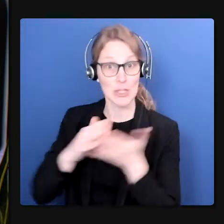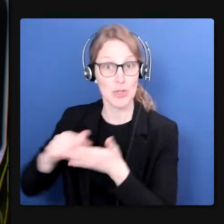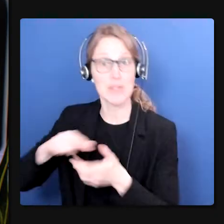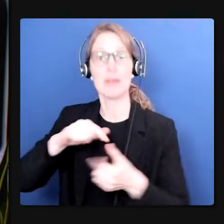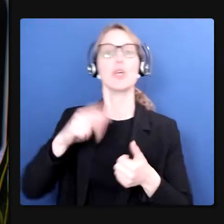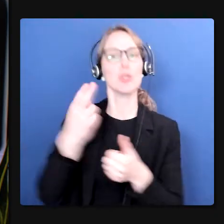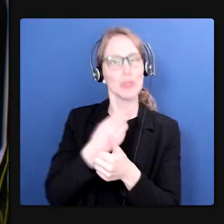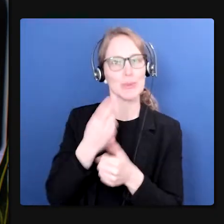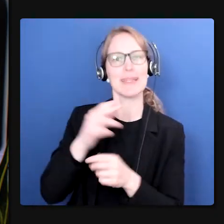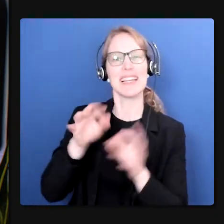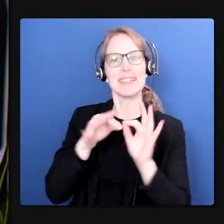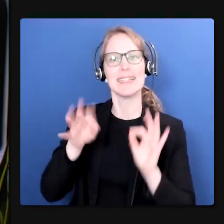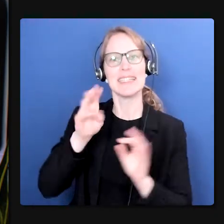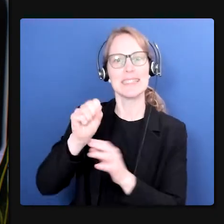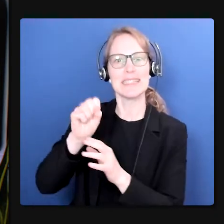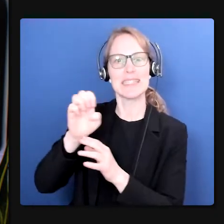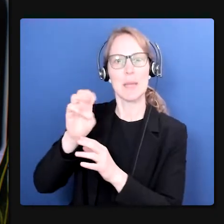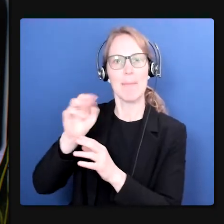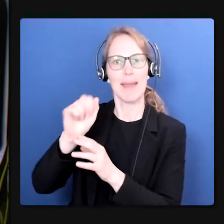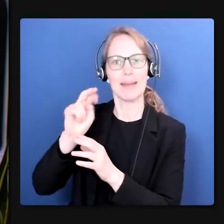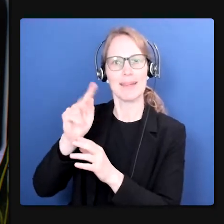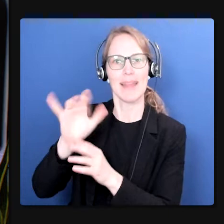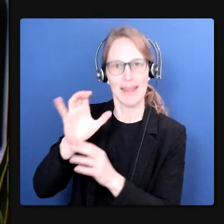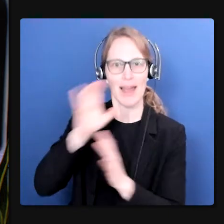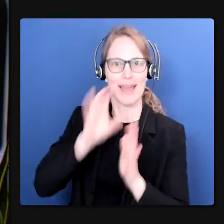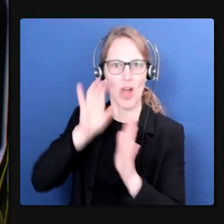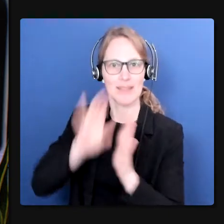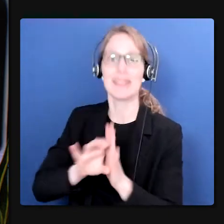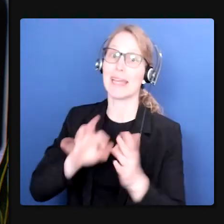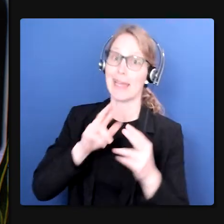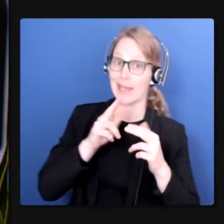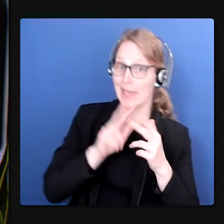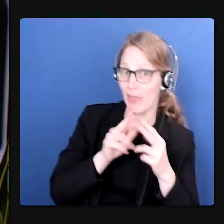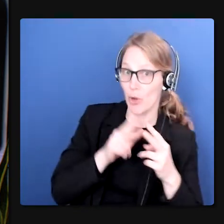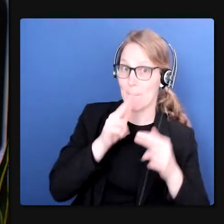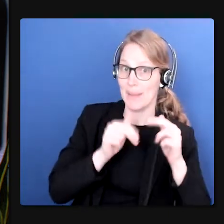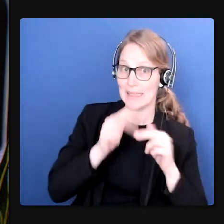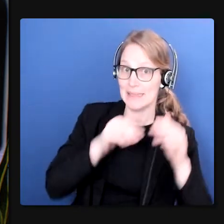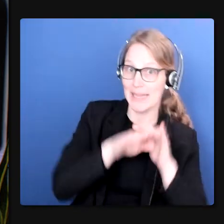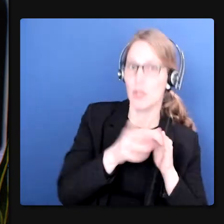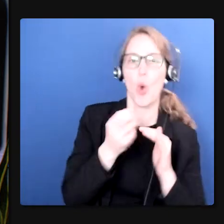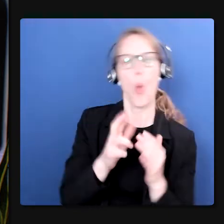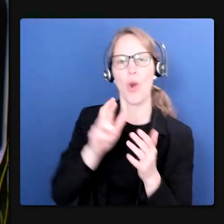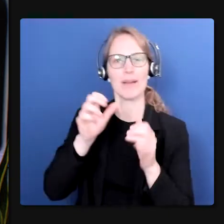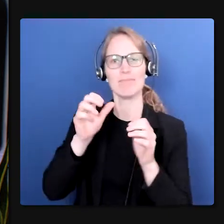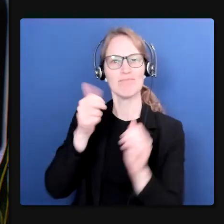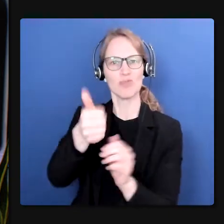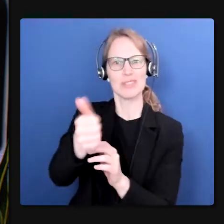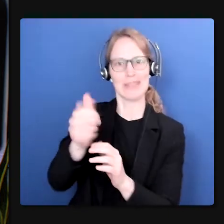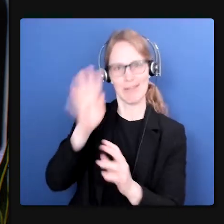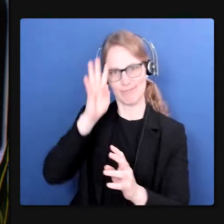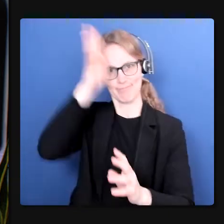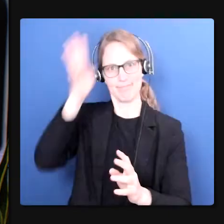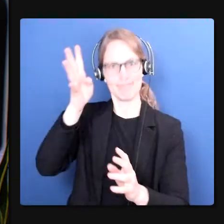is the ability to use semantic icons for button inputs. Either built-in icons or custom art that you provide yourself.